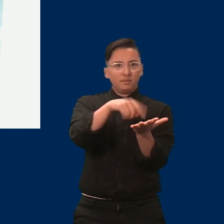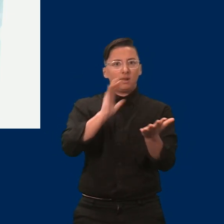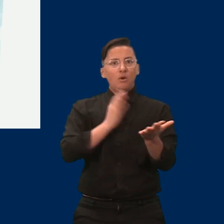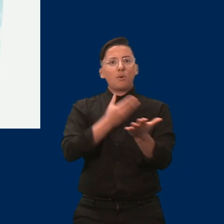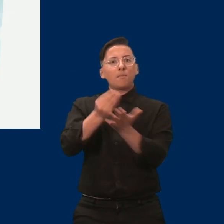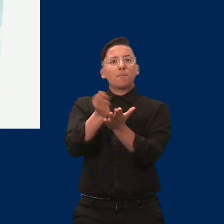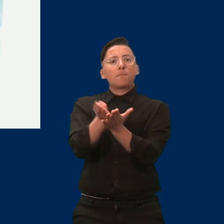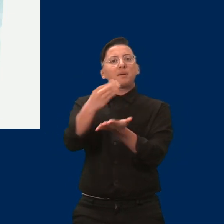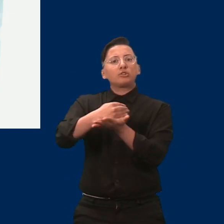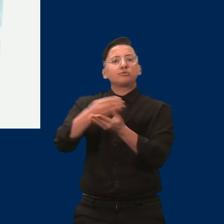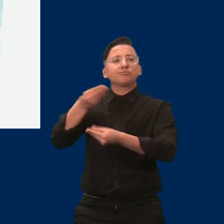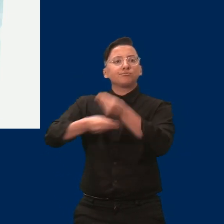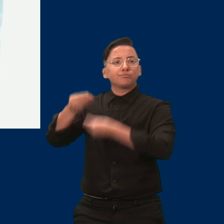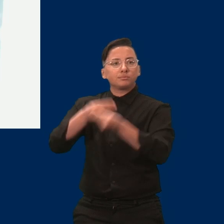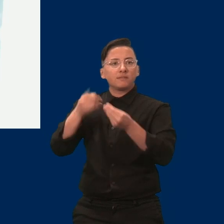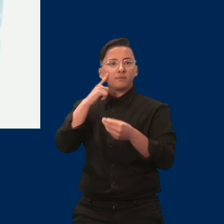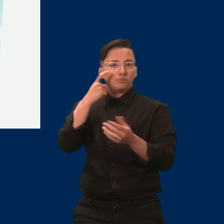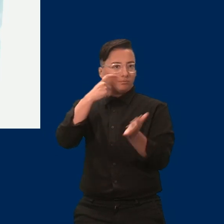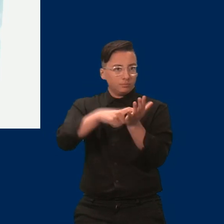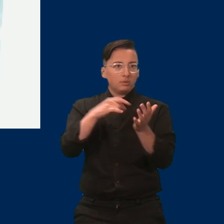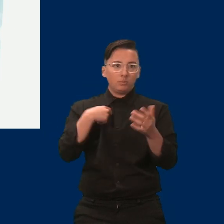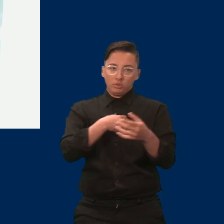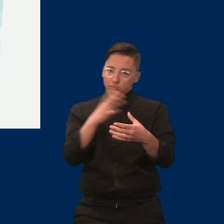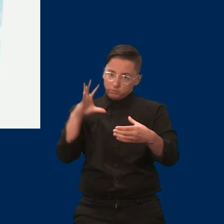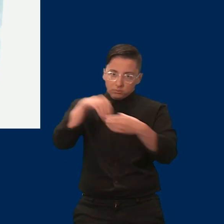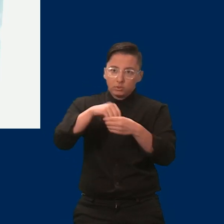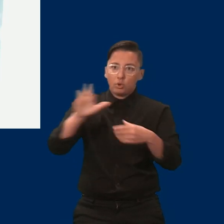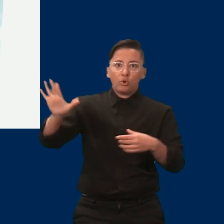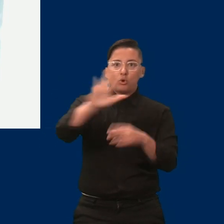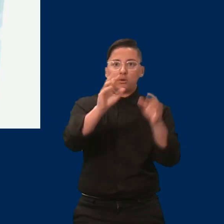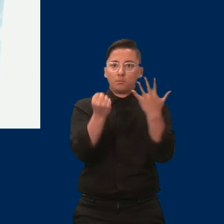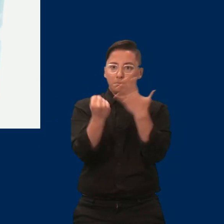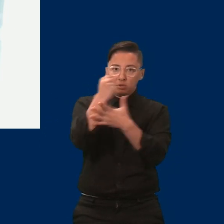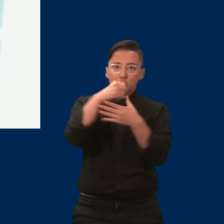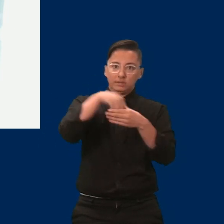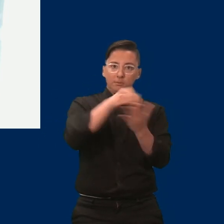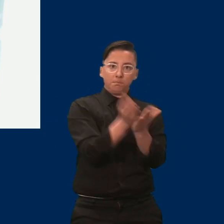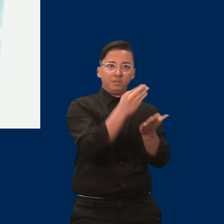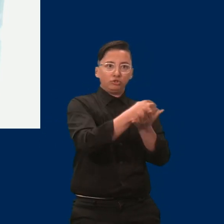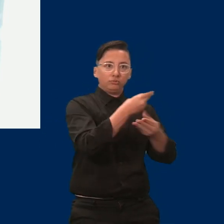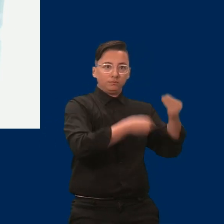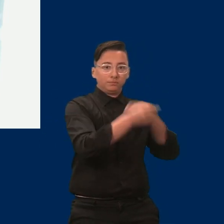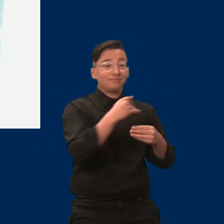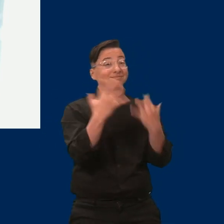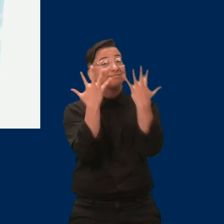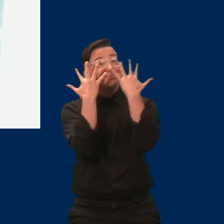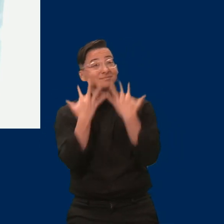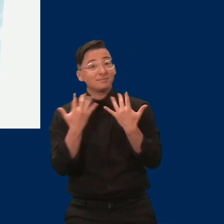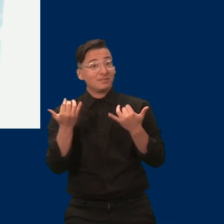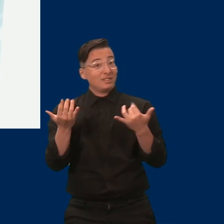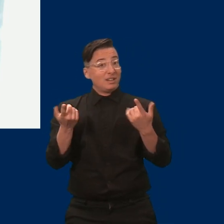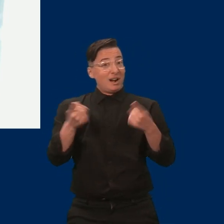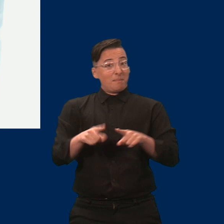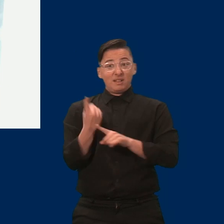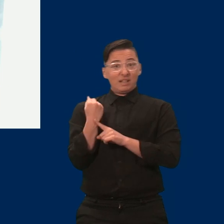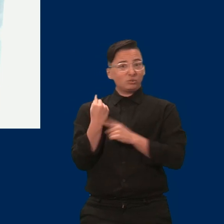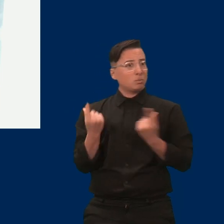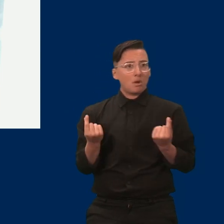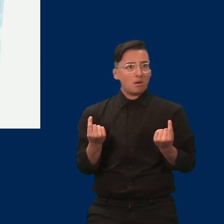were reflected with that. It was unfortunate that our legislative session ended in gridlock last year.